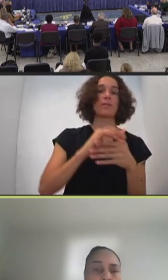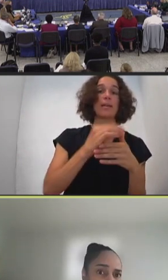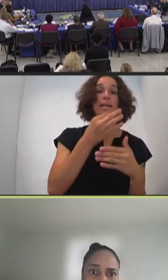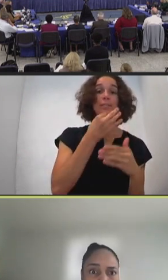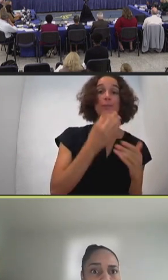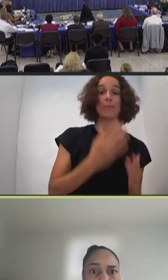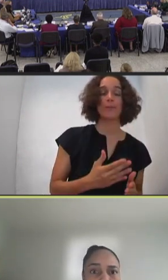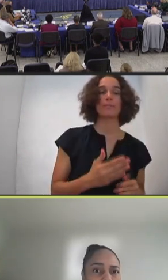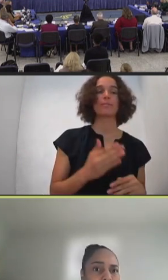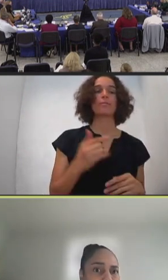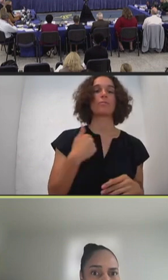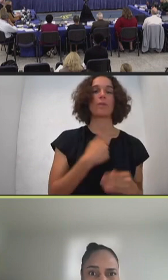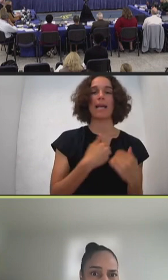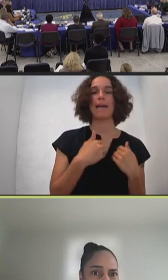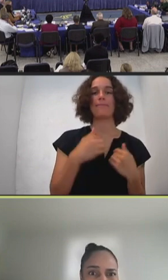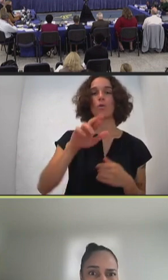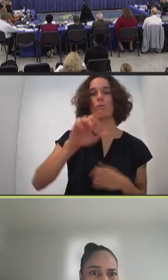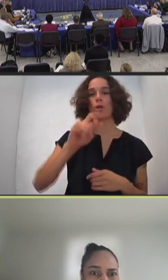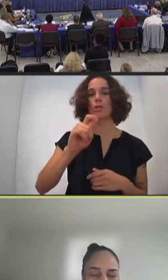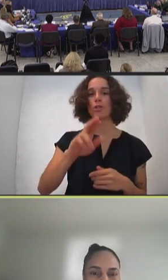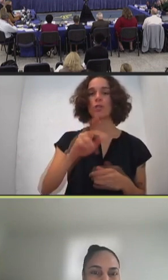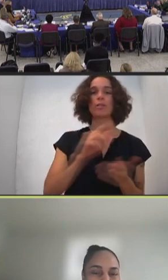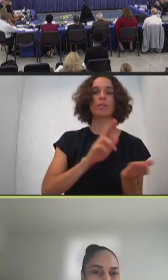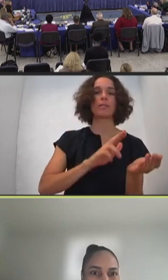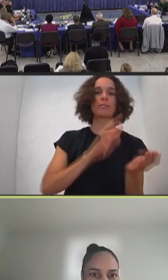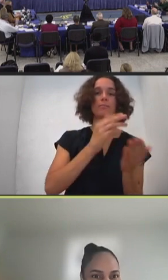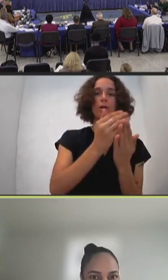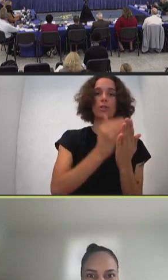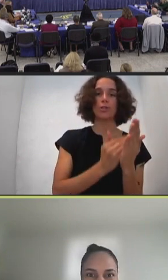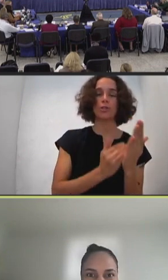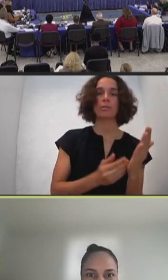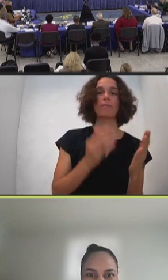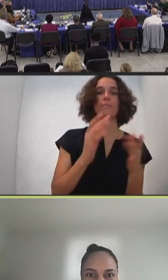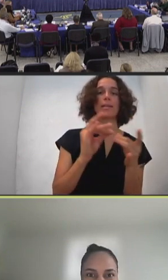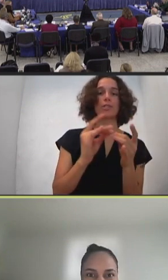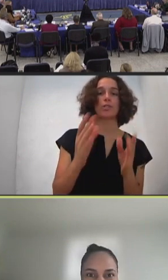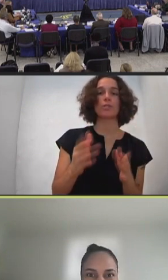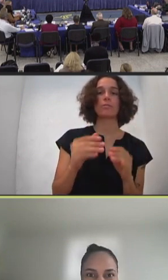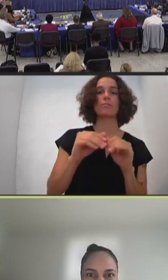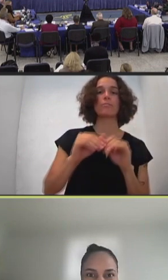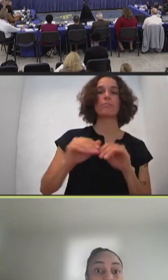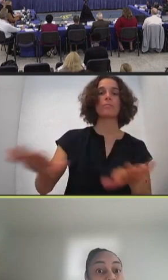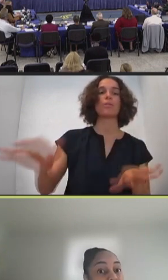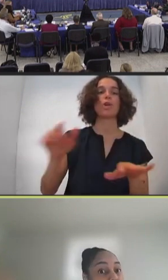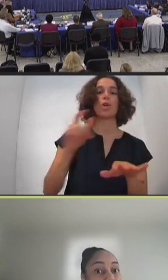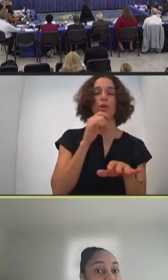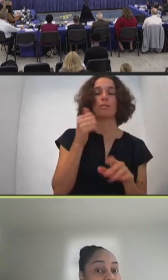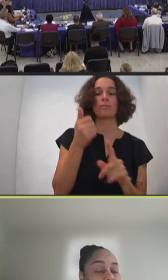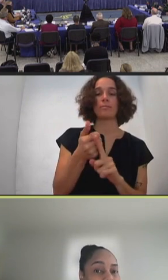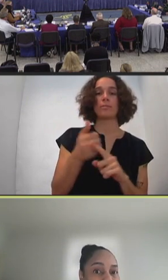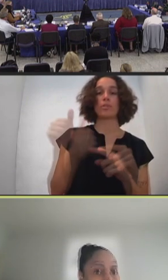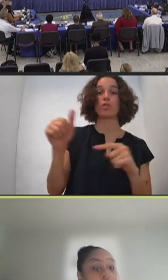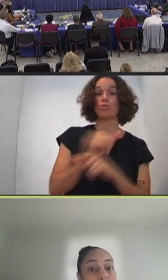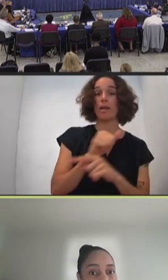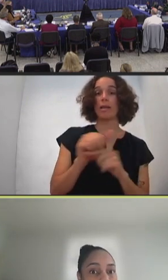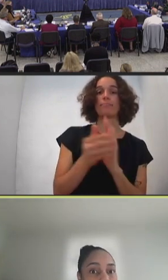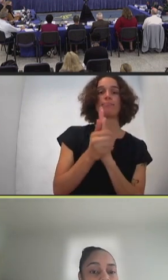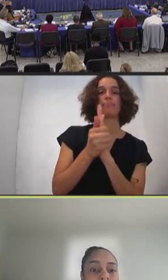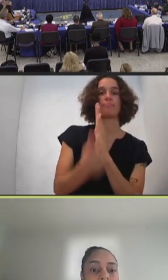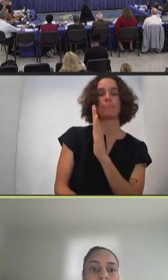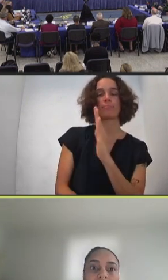roster of trusted messengers who are trained experts that we mobilize as spokespeople.